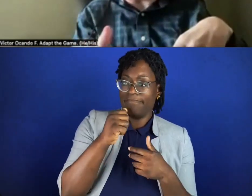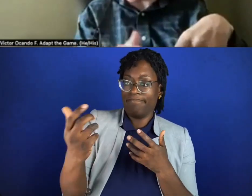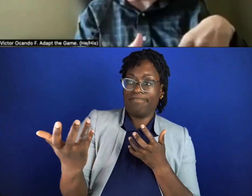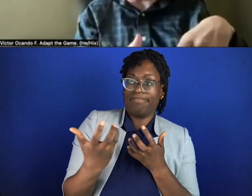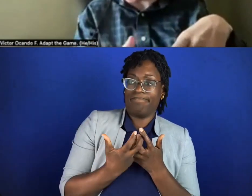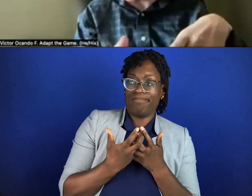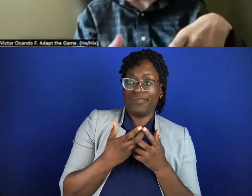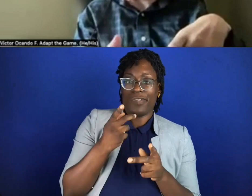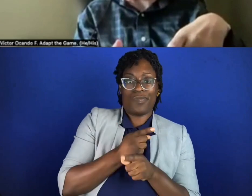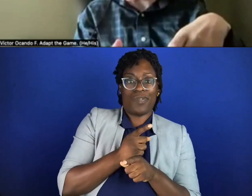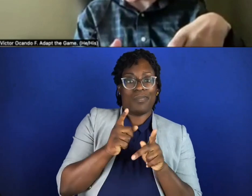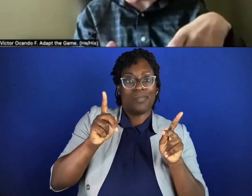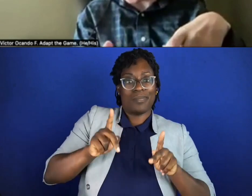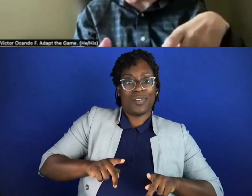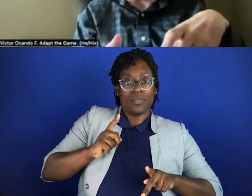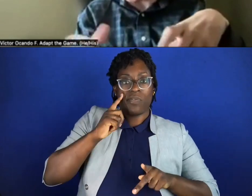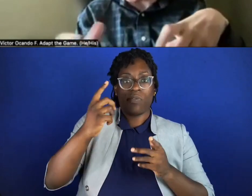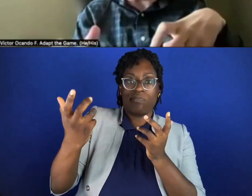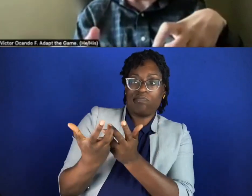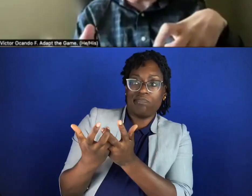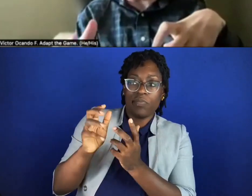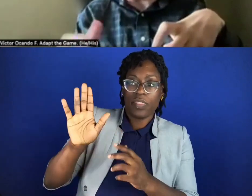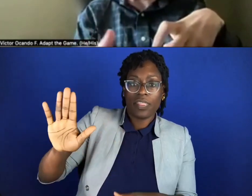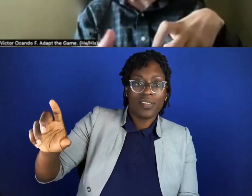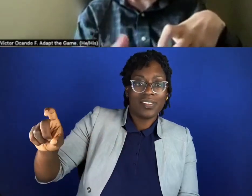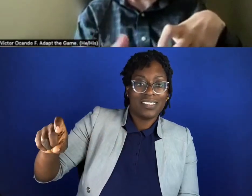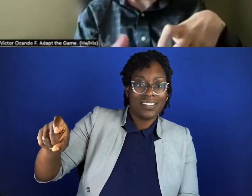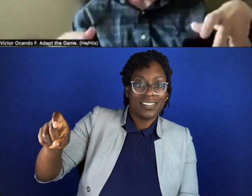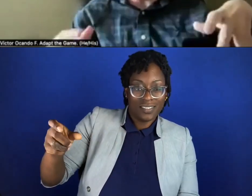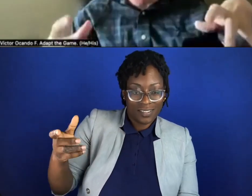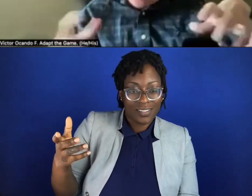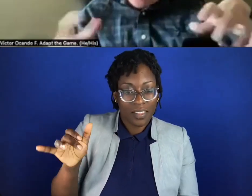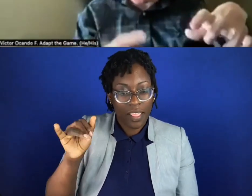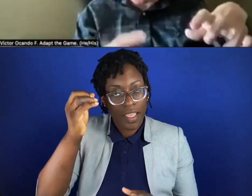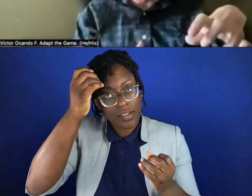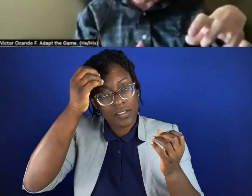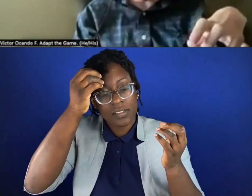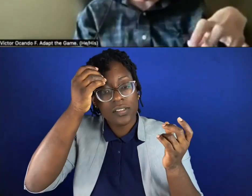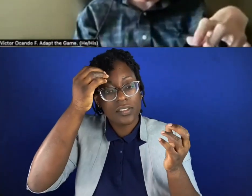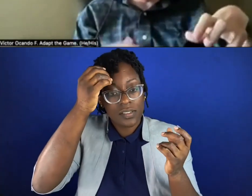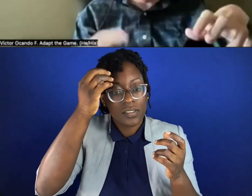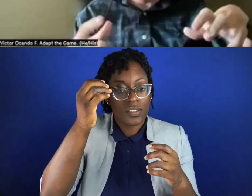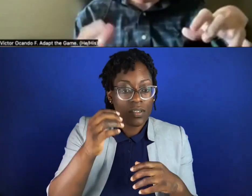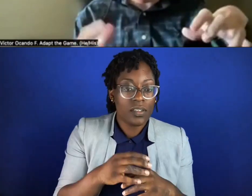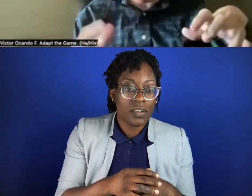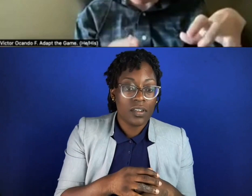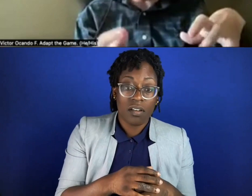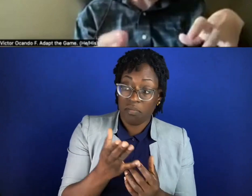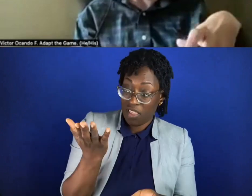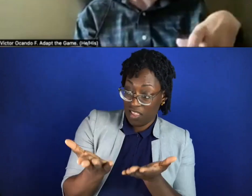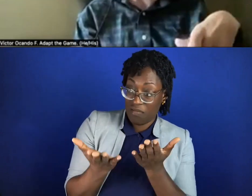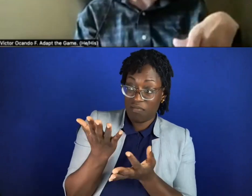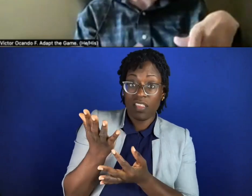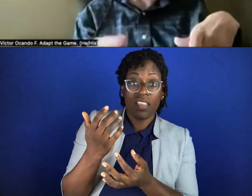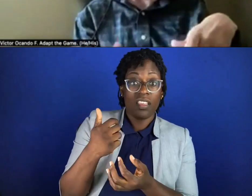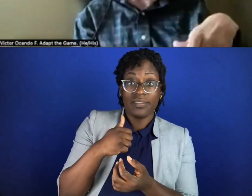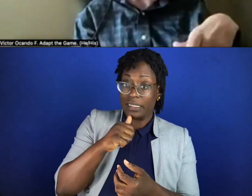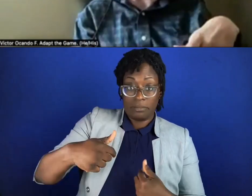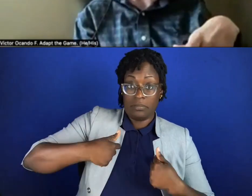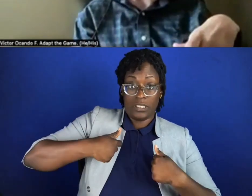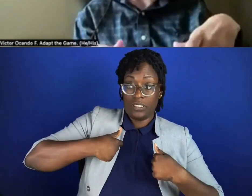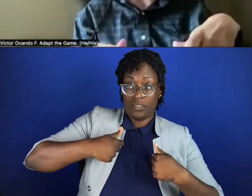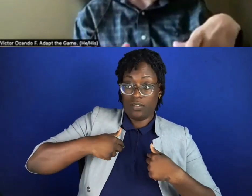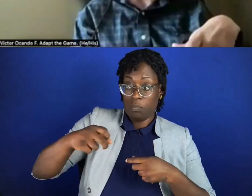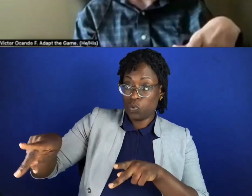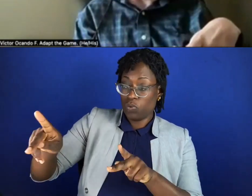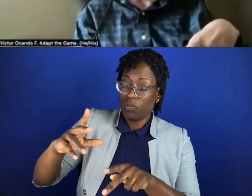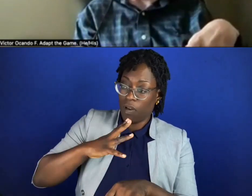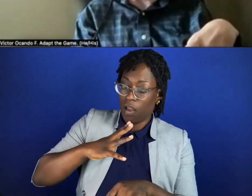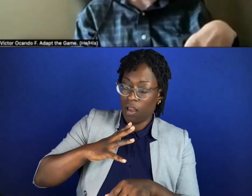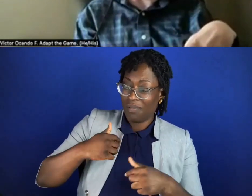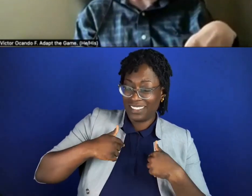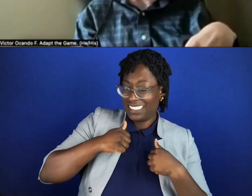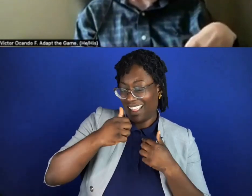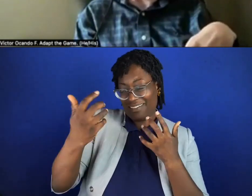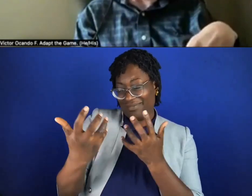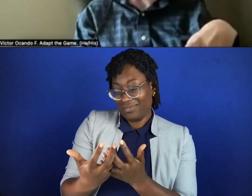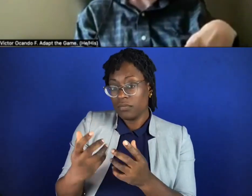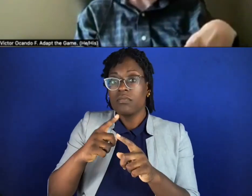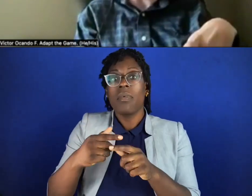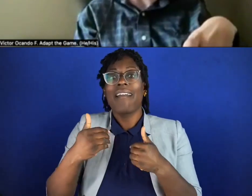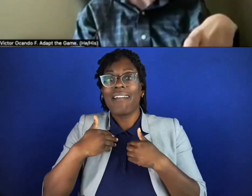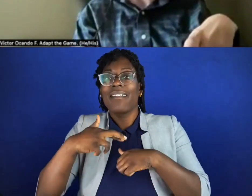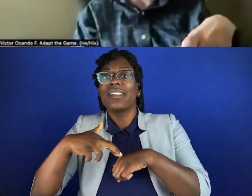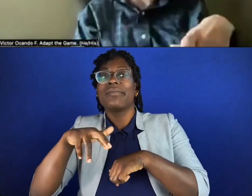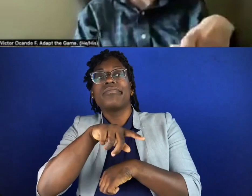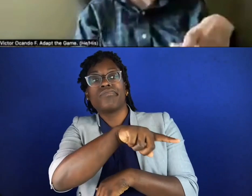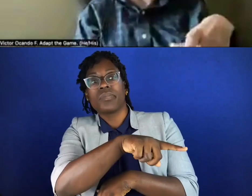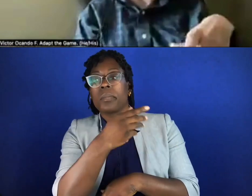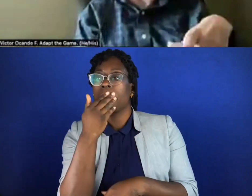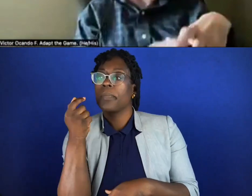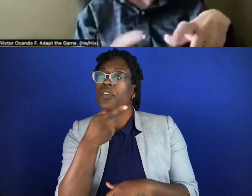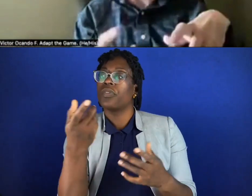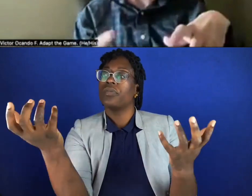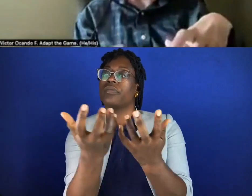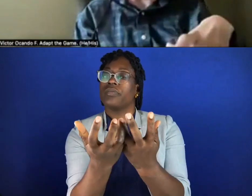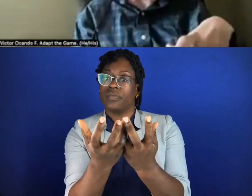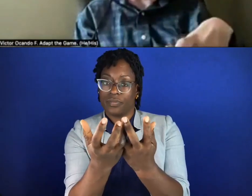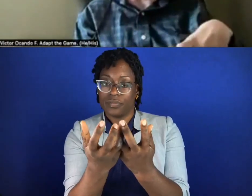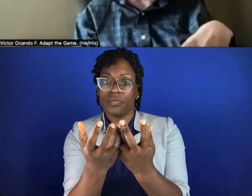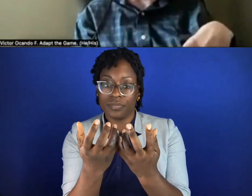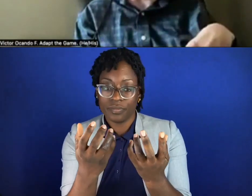to serve what is needed for this person perfect, but I can probably refer this person or organization